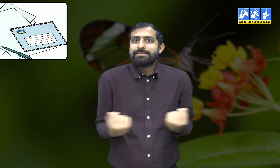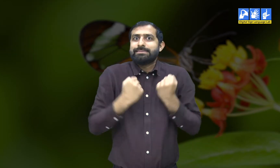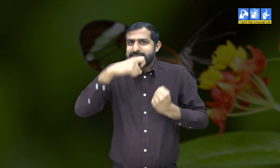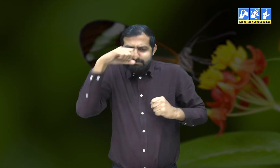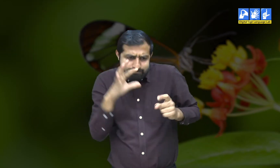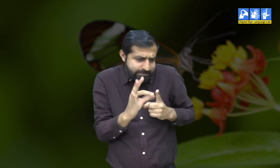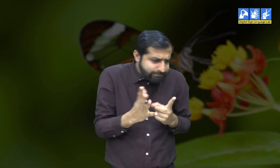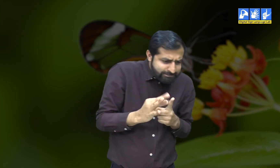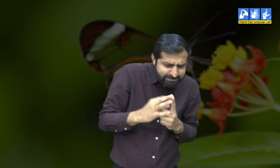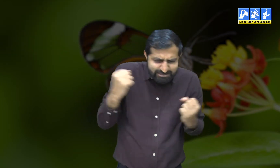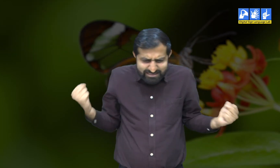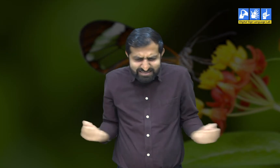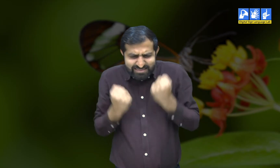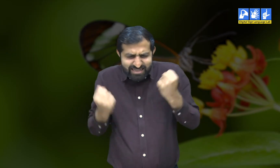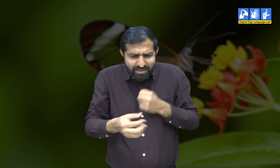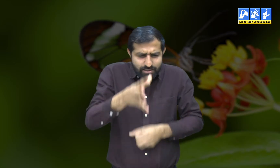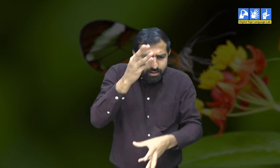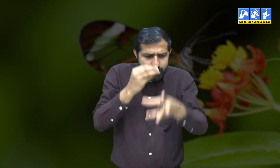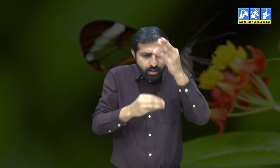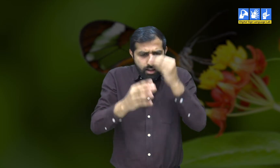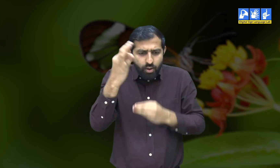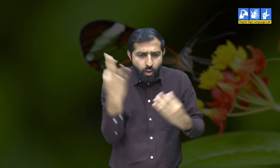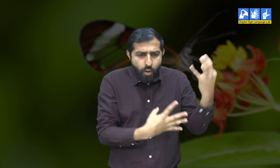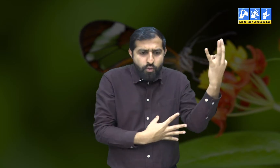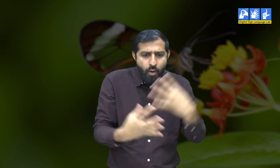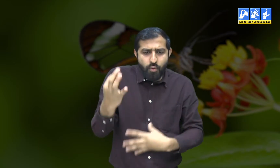Those kept Ebright busy all through high school.